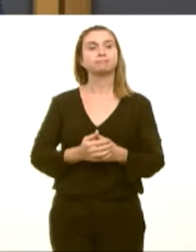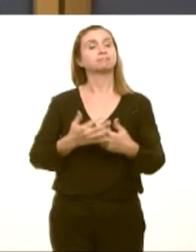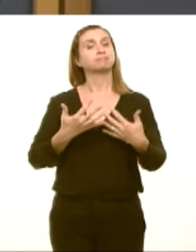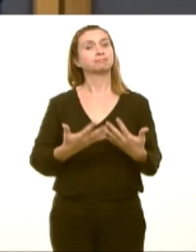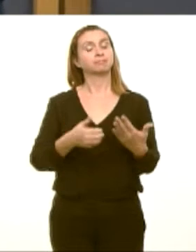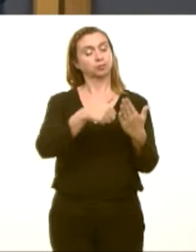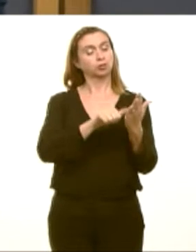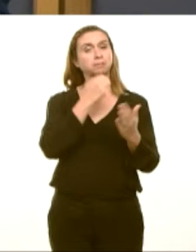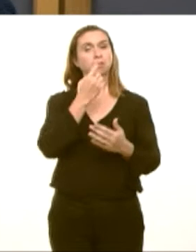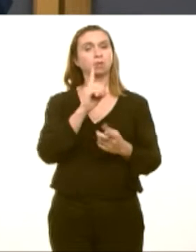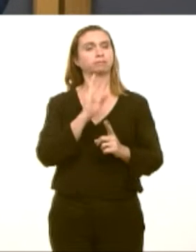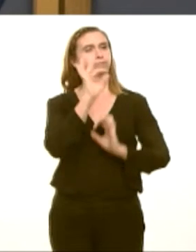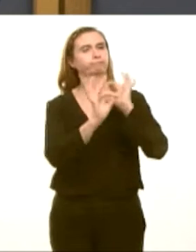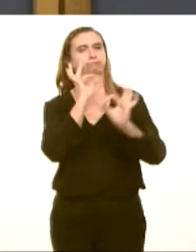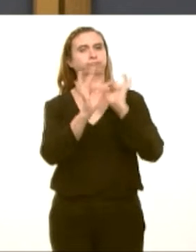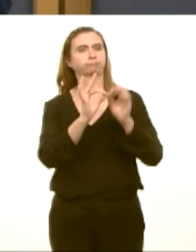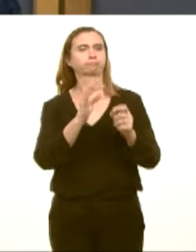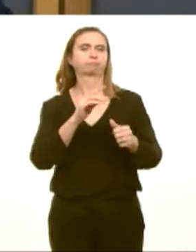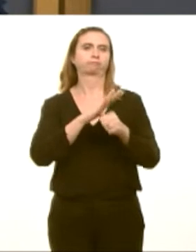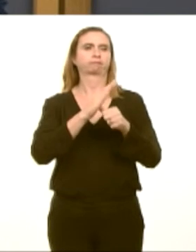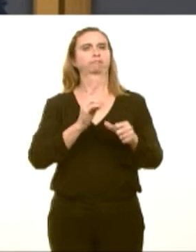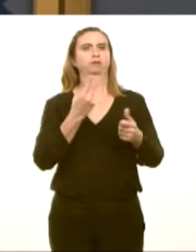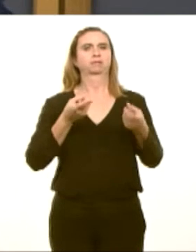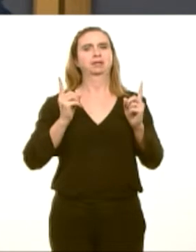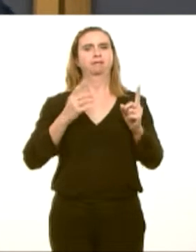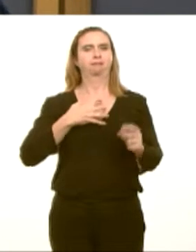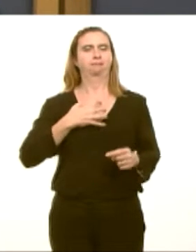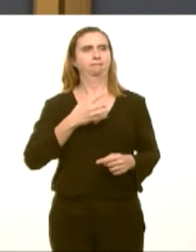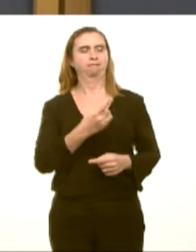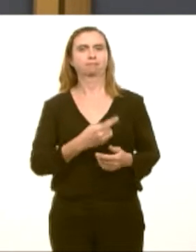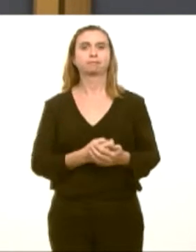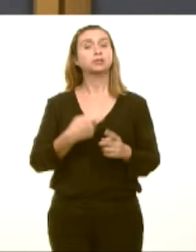is questions to the First Minister, and question 1 is from Kirsty Williams. Kirsty Williams: 1.